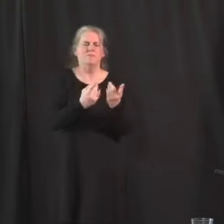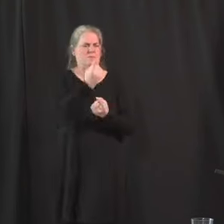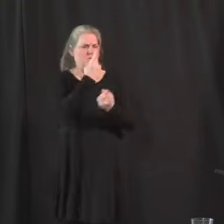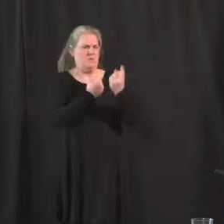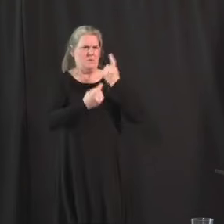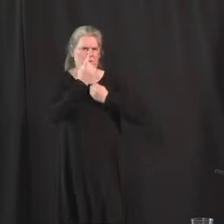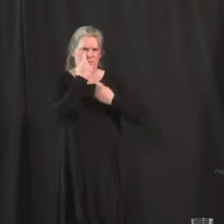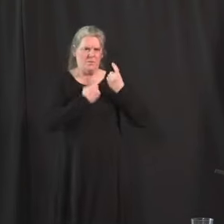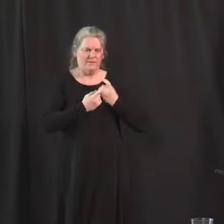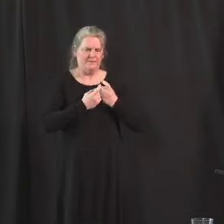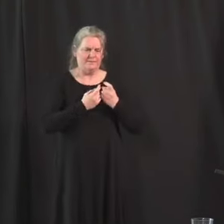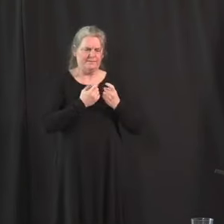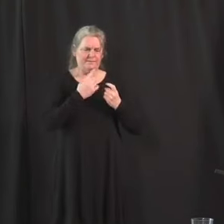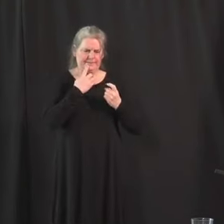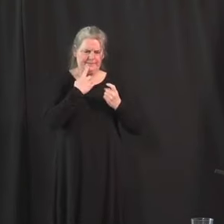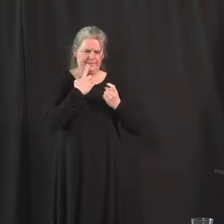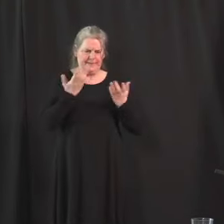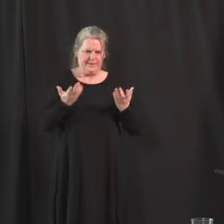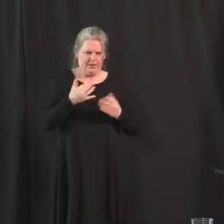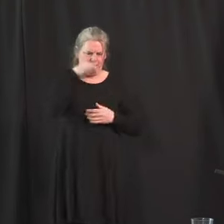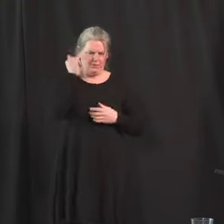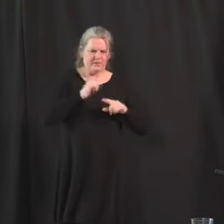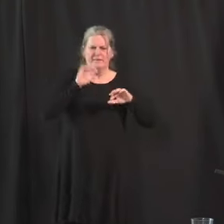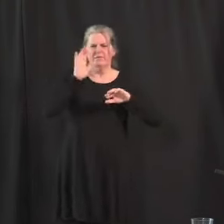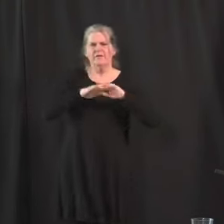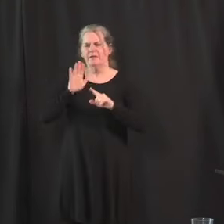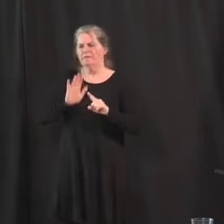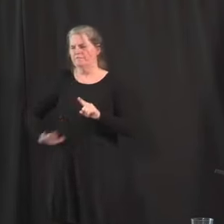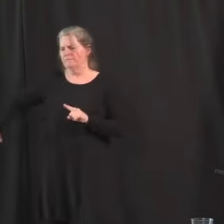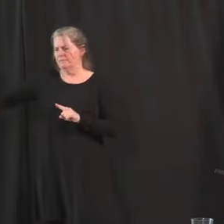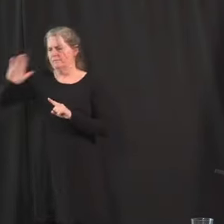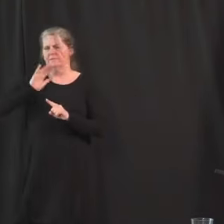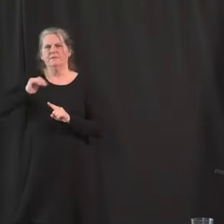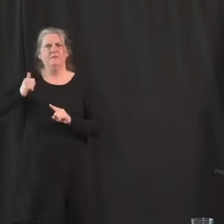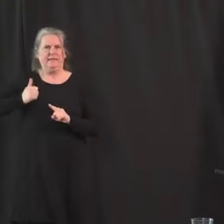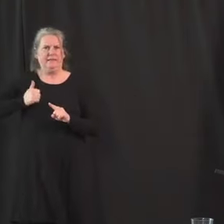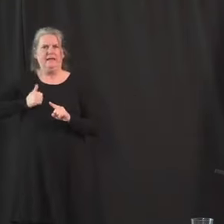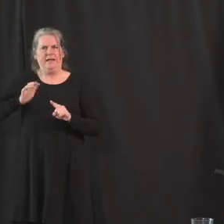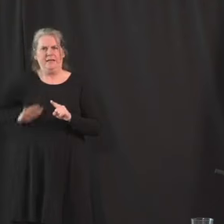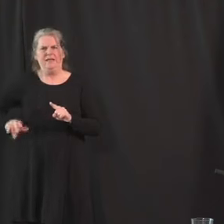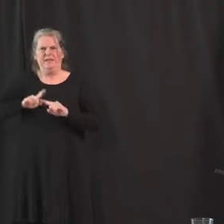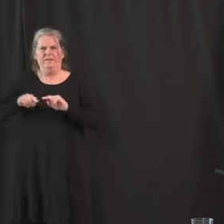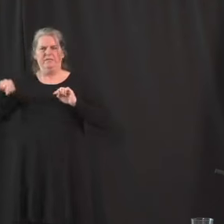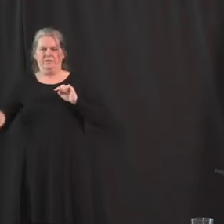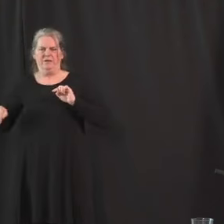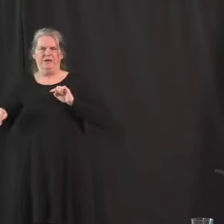HERE IN YUKON COMPARED TO MANY OTHER AREAS OF CANADA WHERE COMMUNITY SPREAD OF COVID